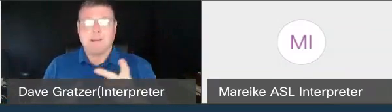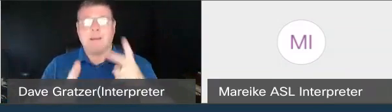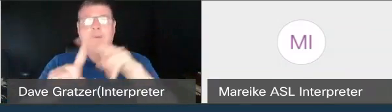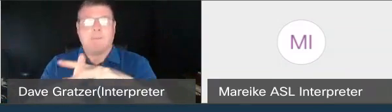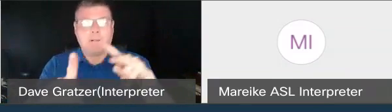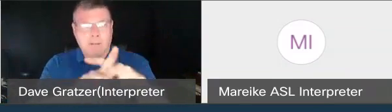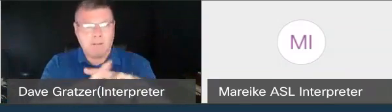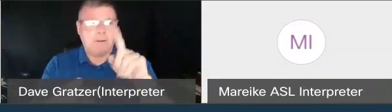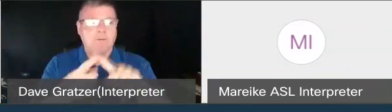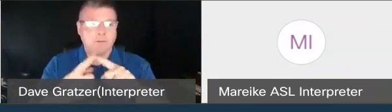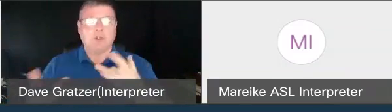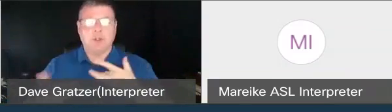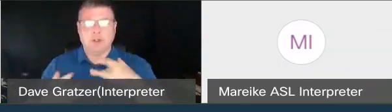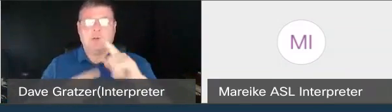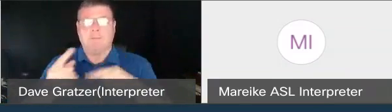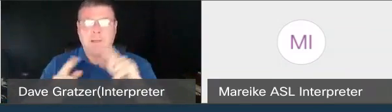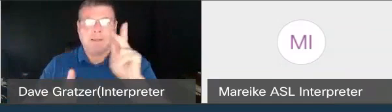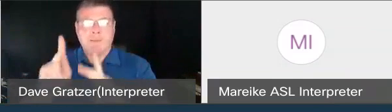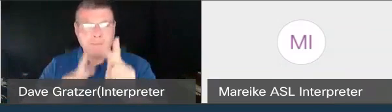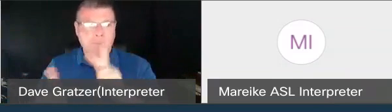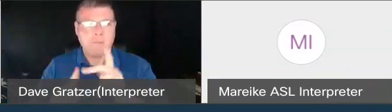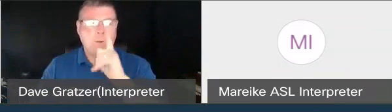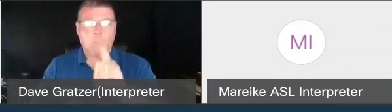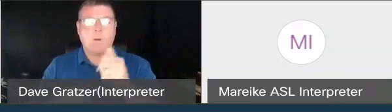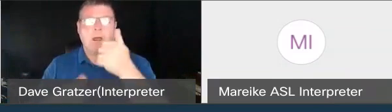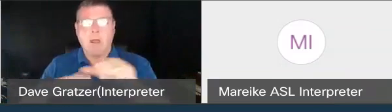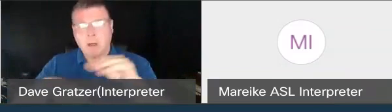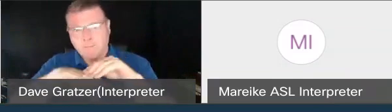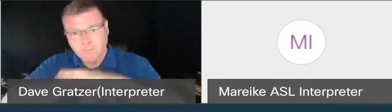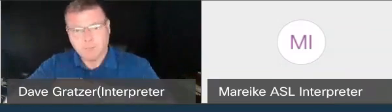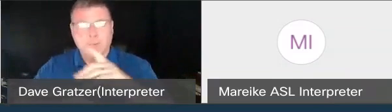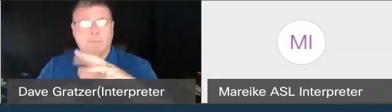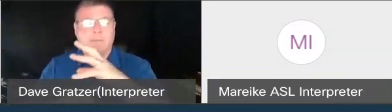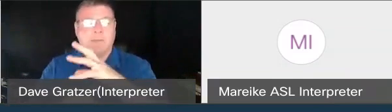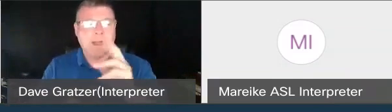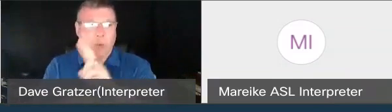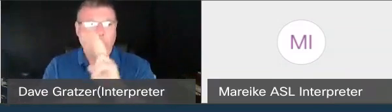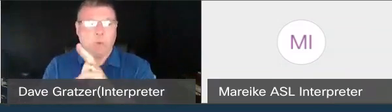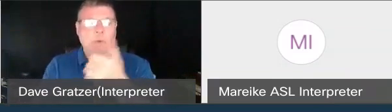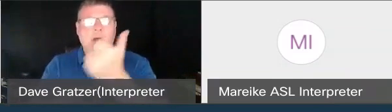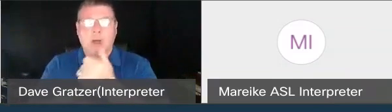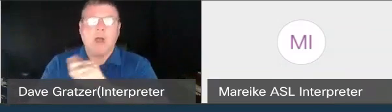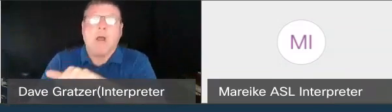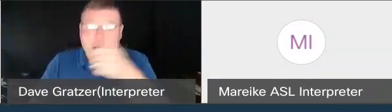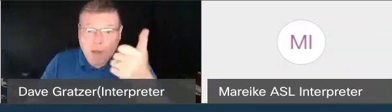to address a concern for people--um, individuals who are under the influence in public of substances other than alcohol.